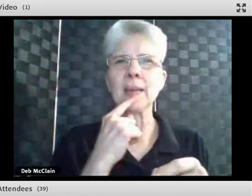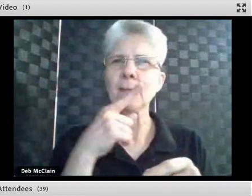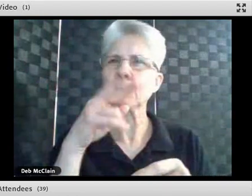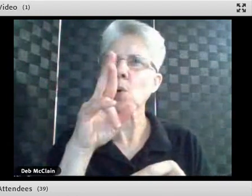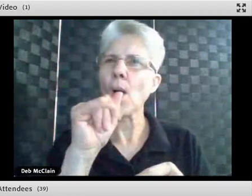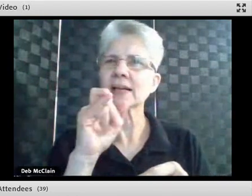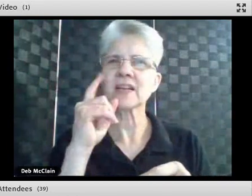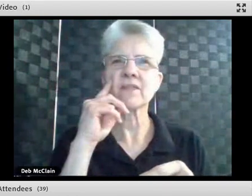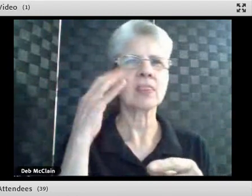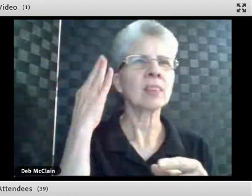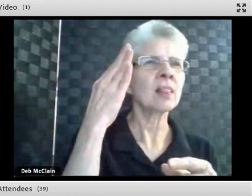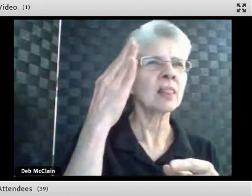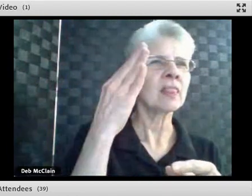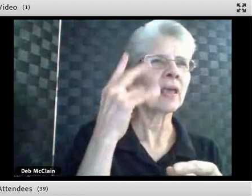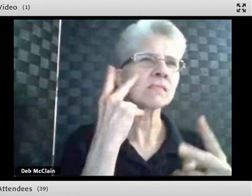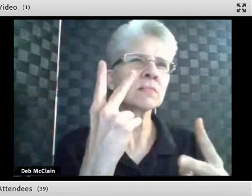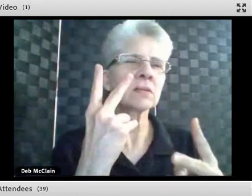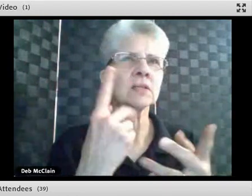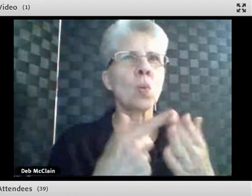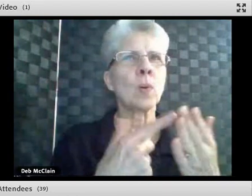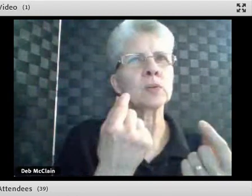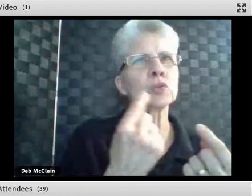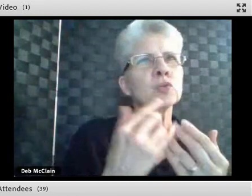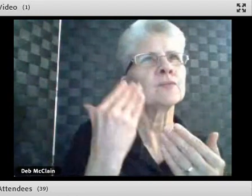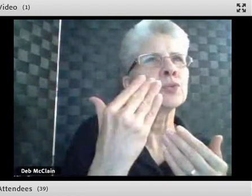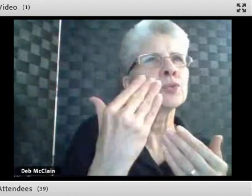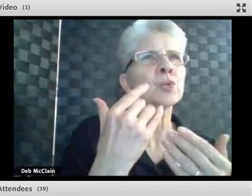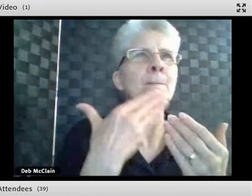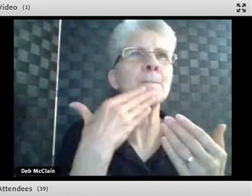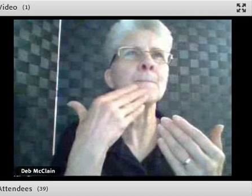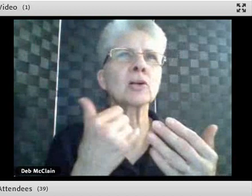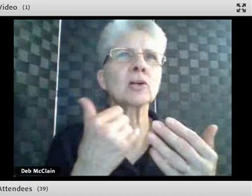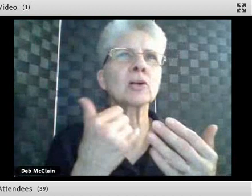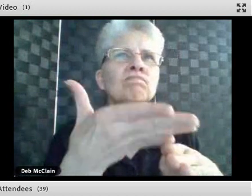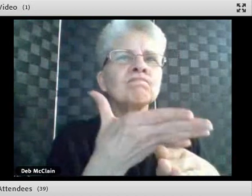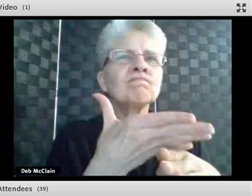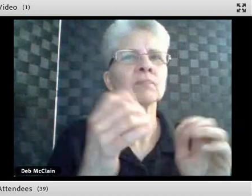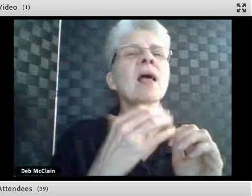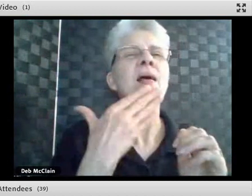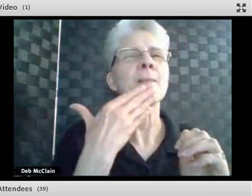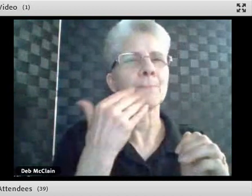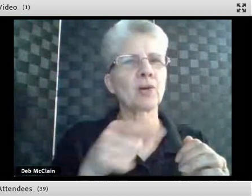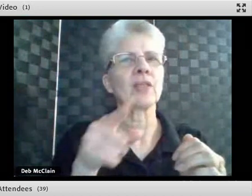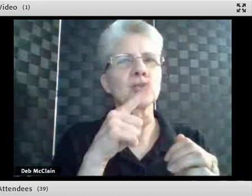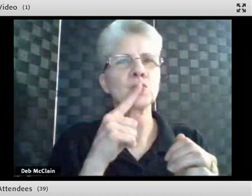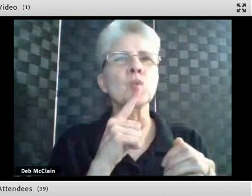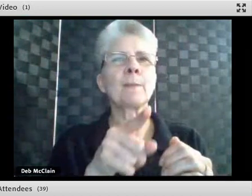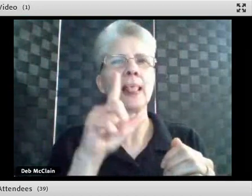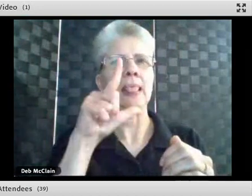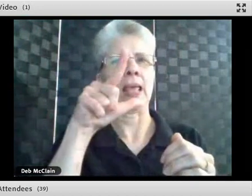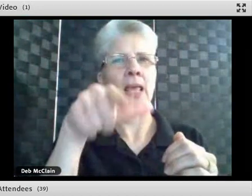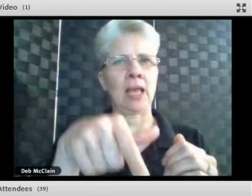and thinking about the future of these objects, the better off you're going to be in the long run.